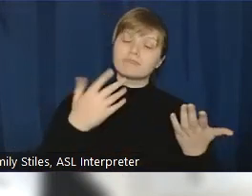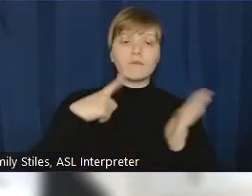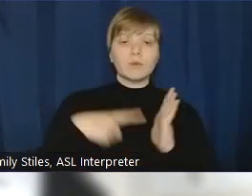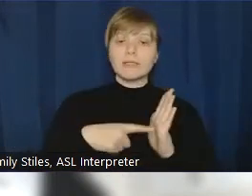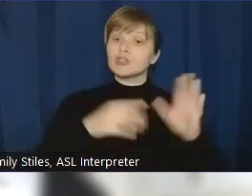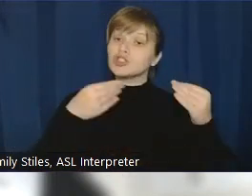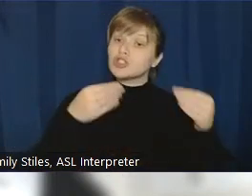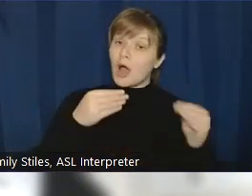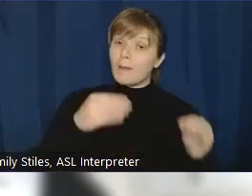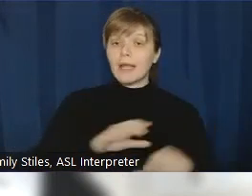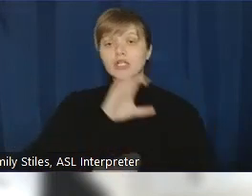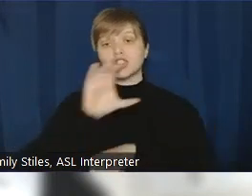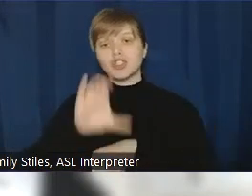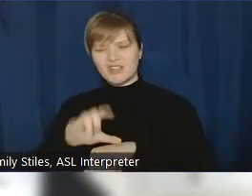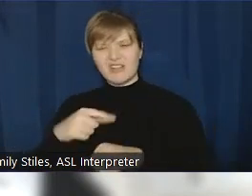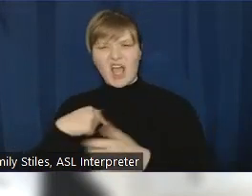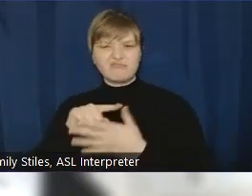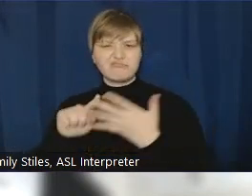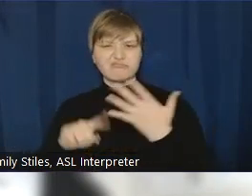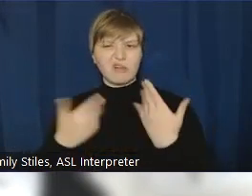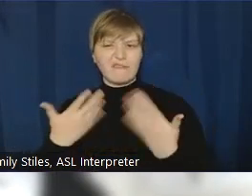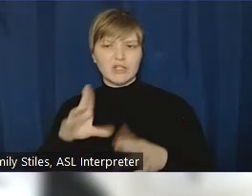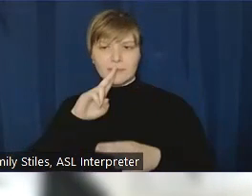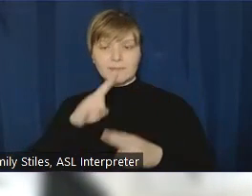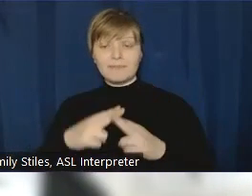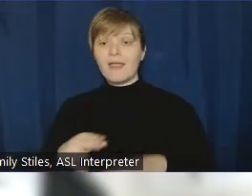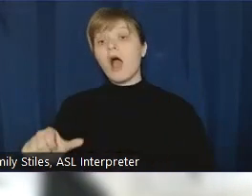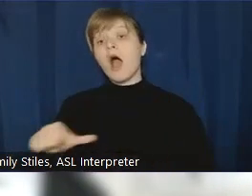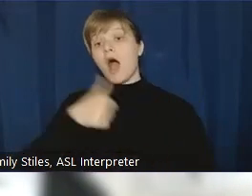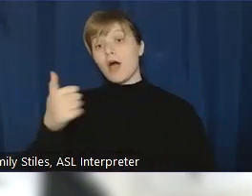King City, California, which I was told is the salad bowl capital of the world.